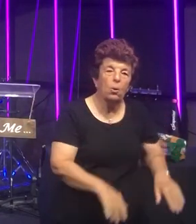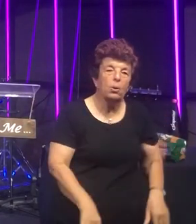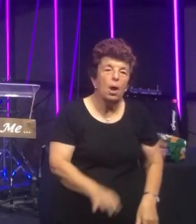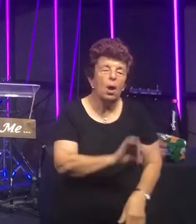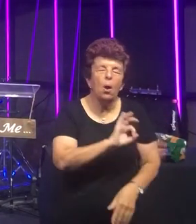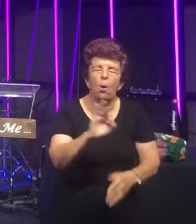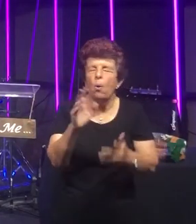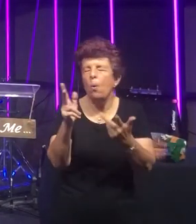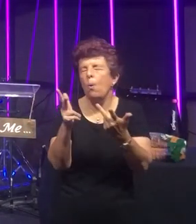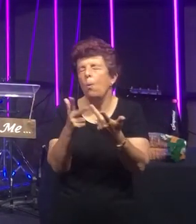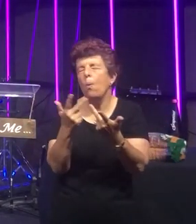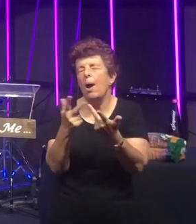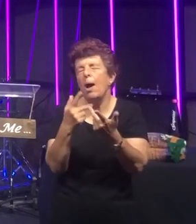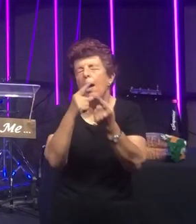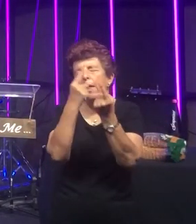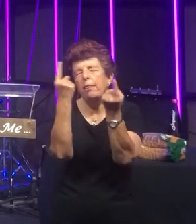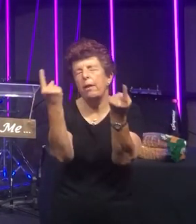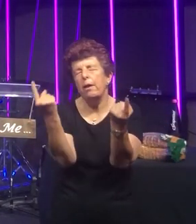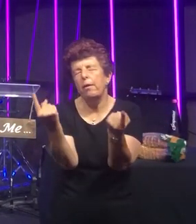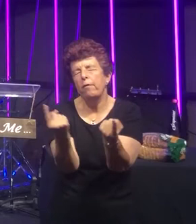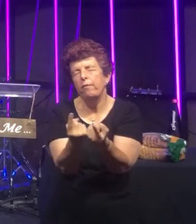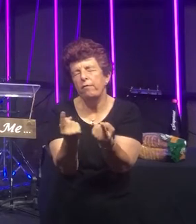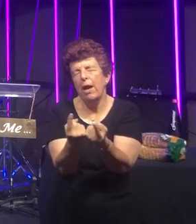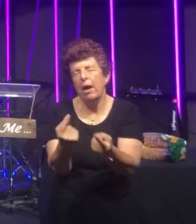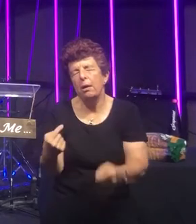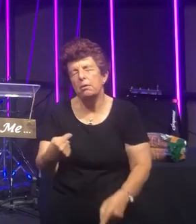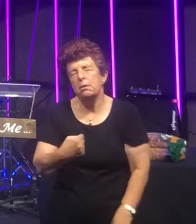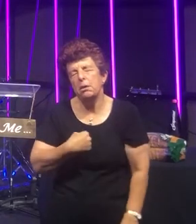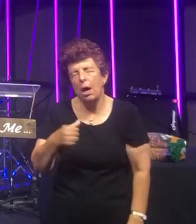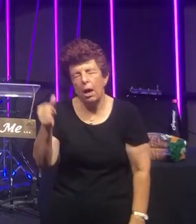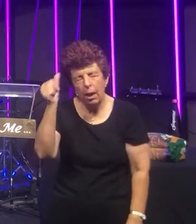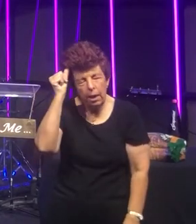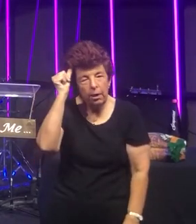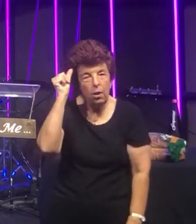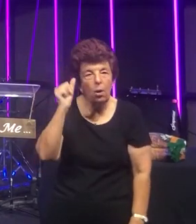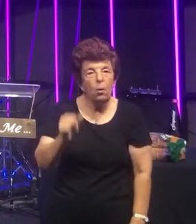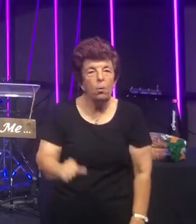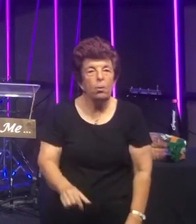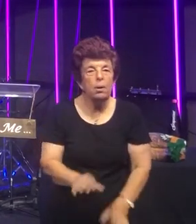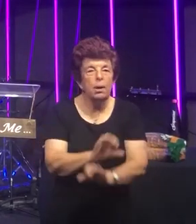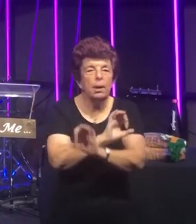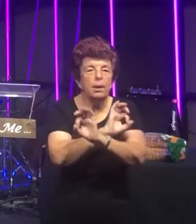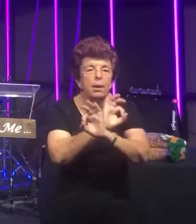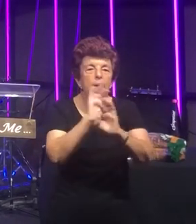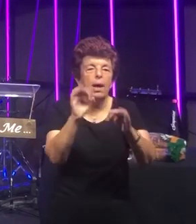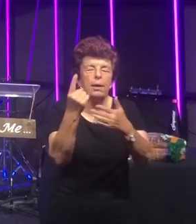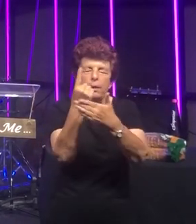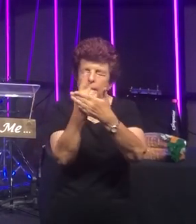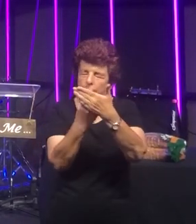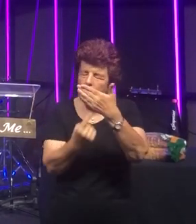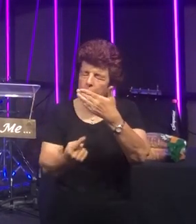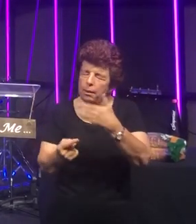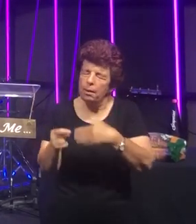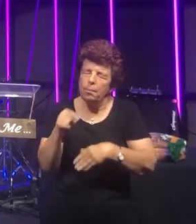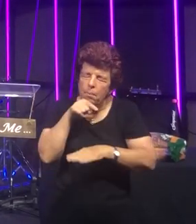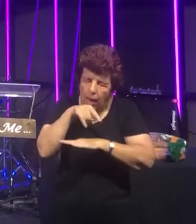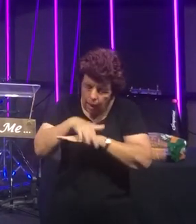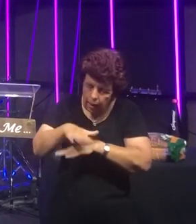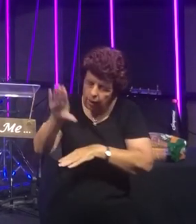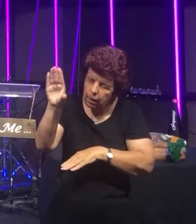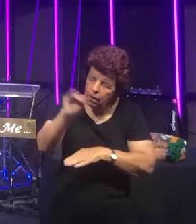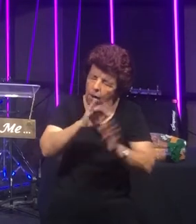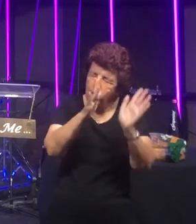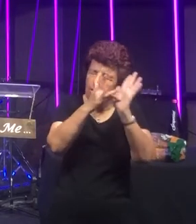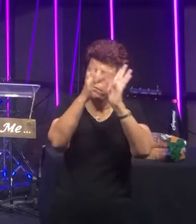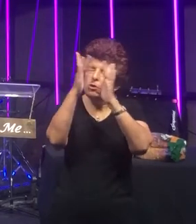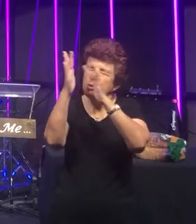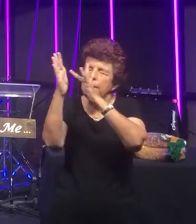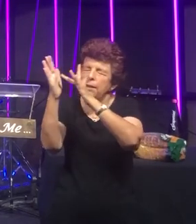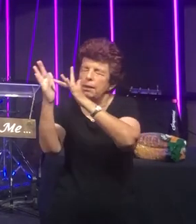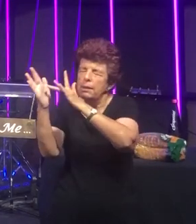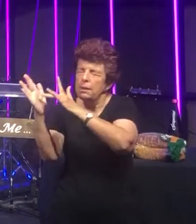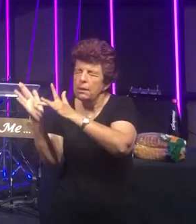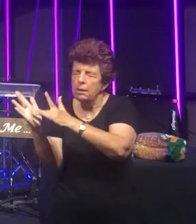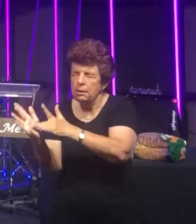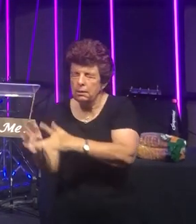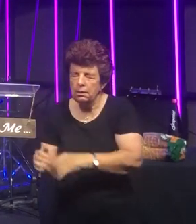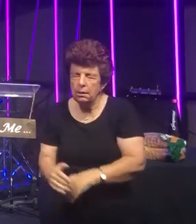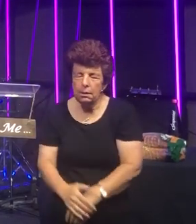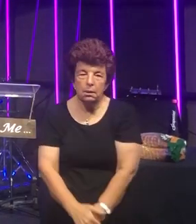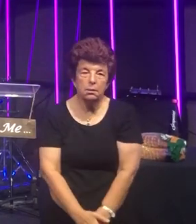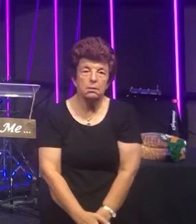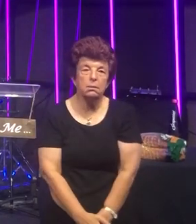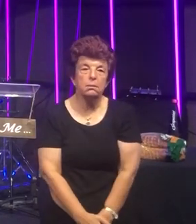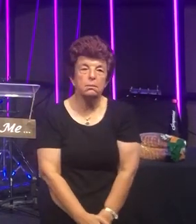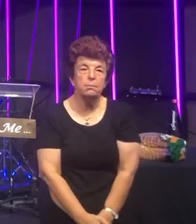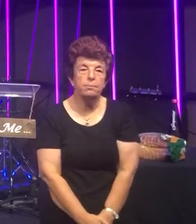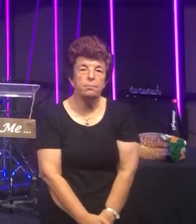No other fount I know Nothing but the blood of Jesus